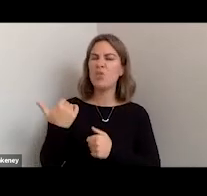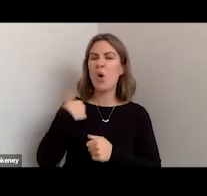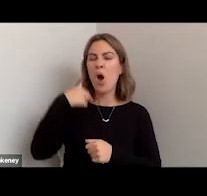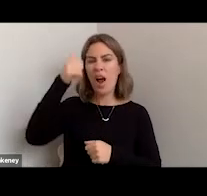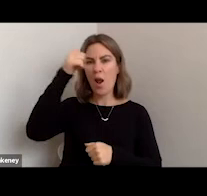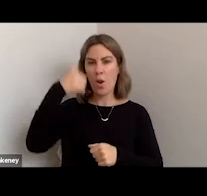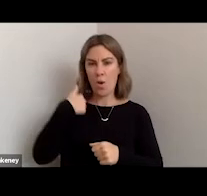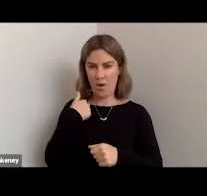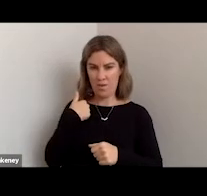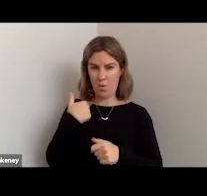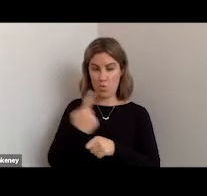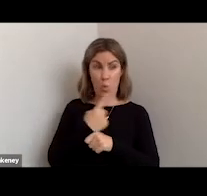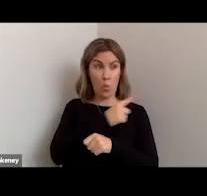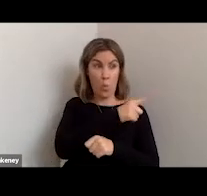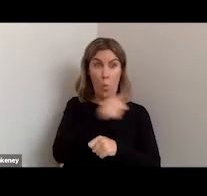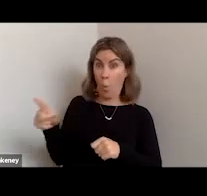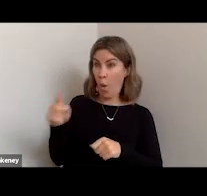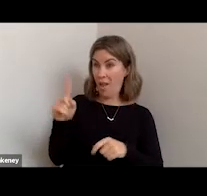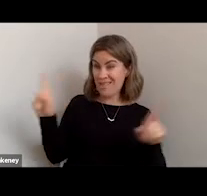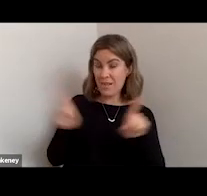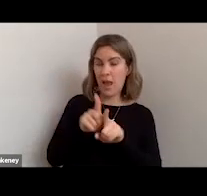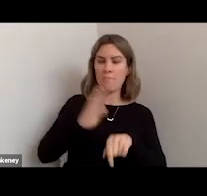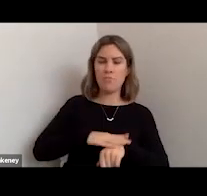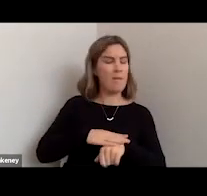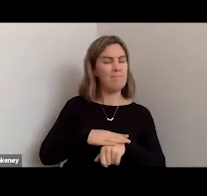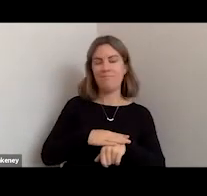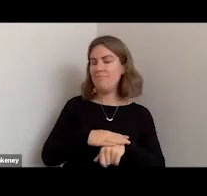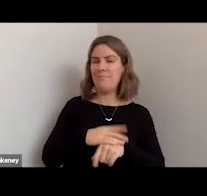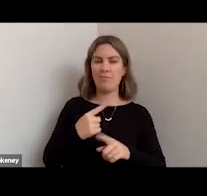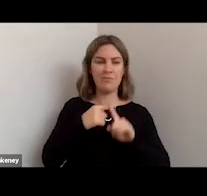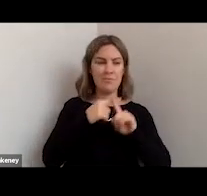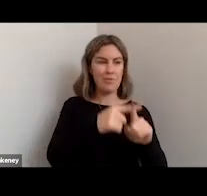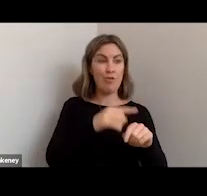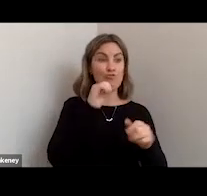It's got to be the right content, to the right people at the right time. Time